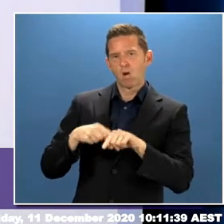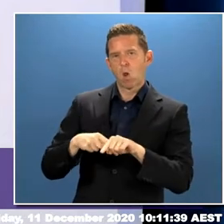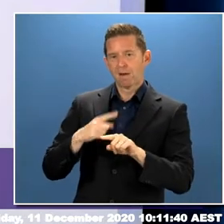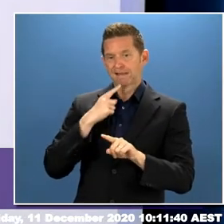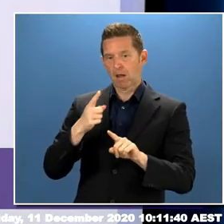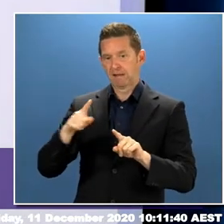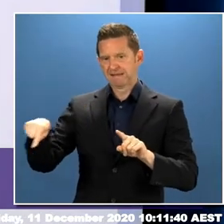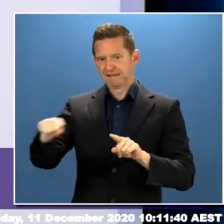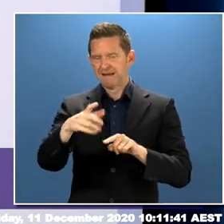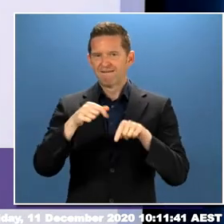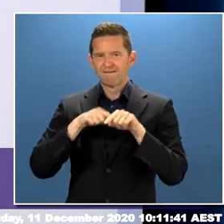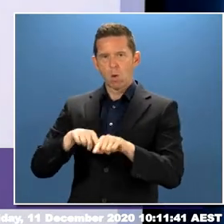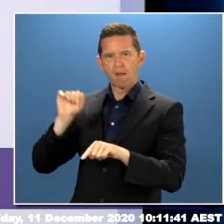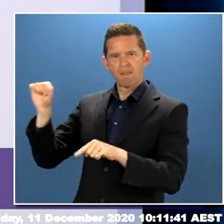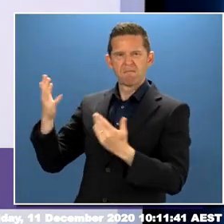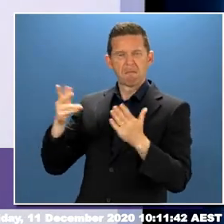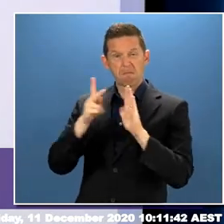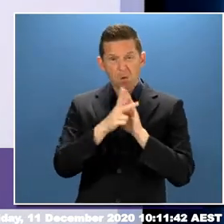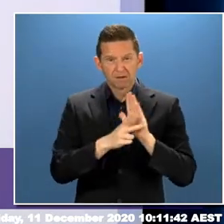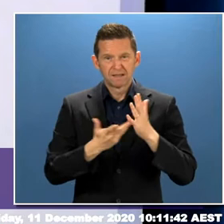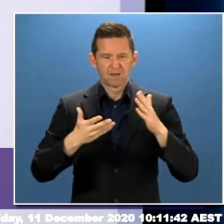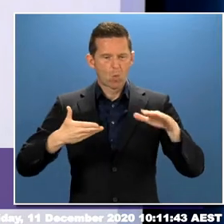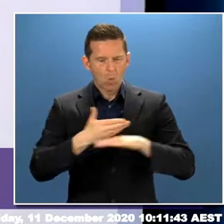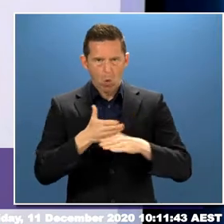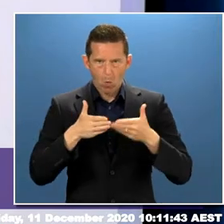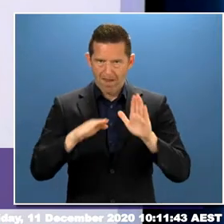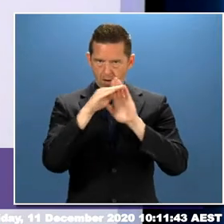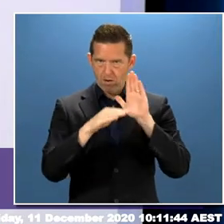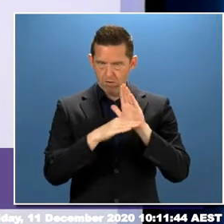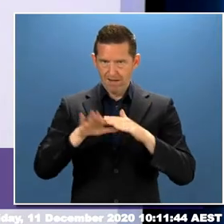policy or practice in the workplace, and because of the disability they can't